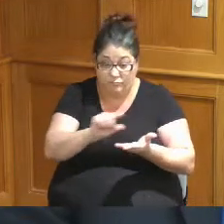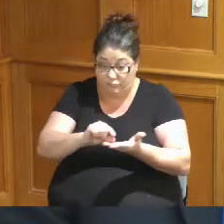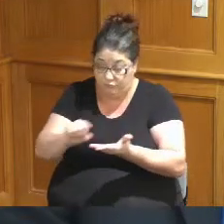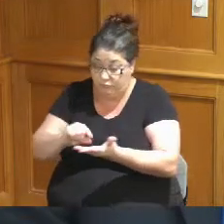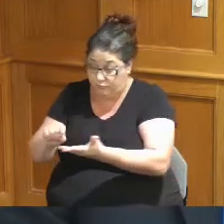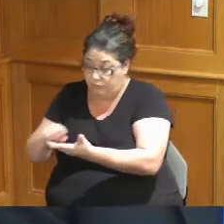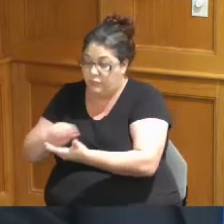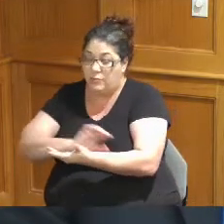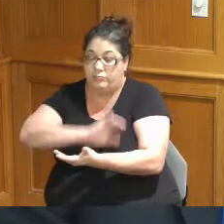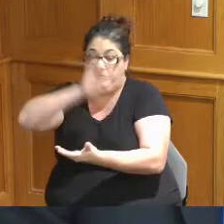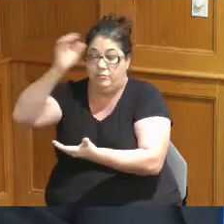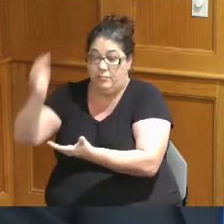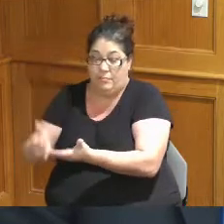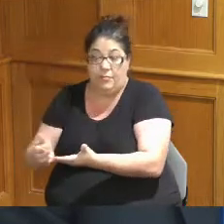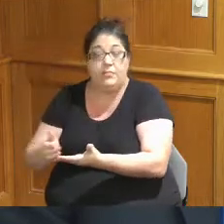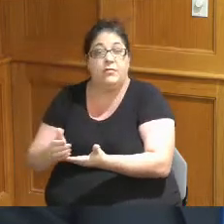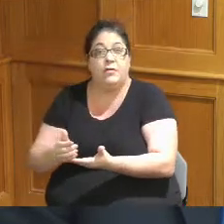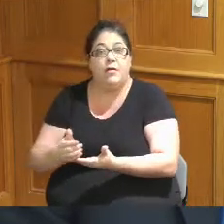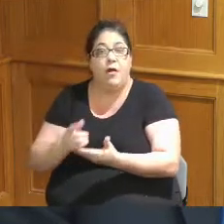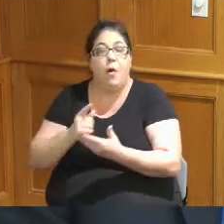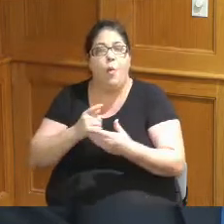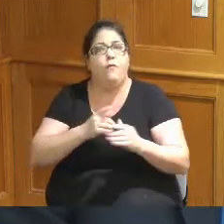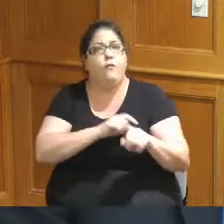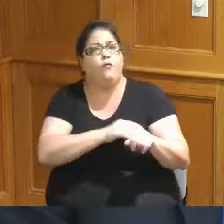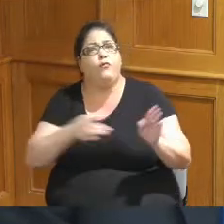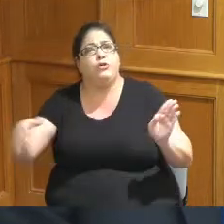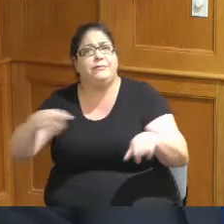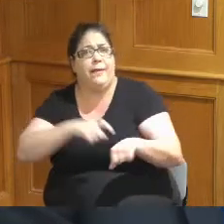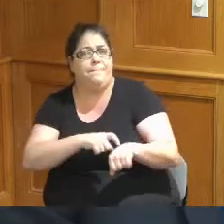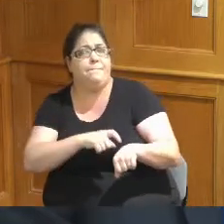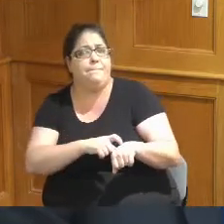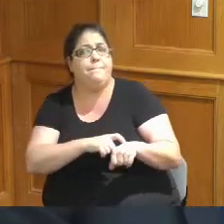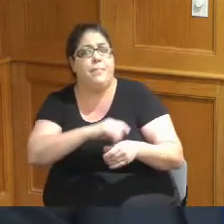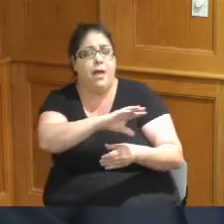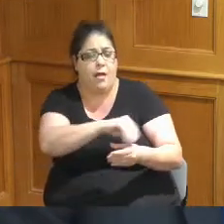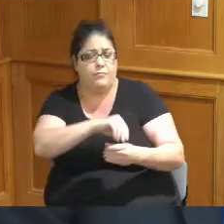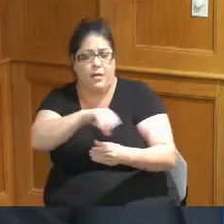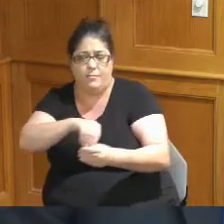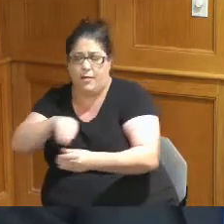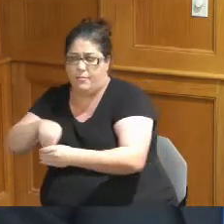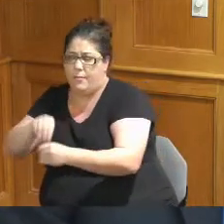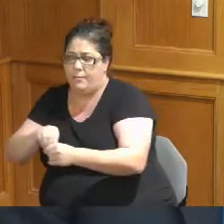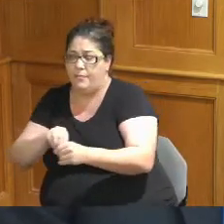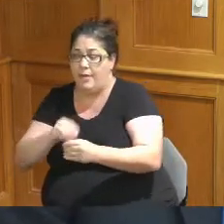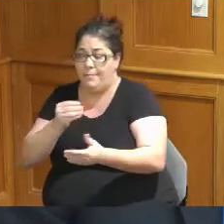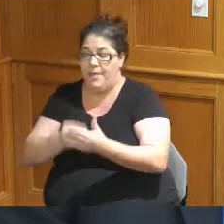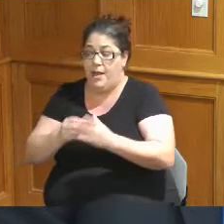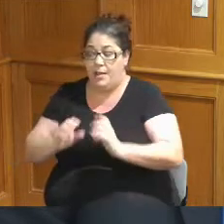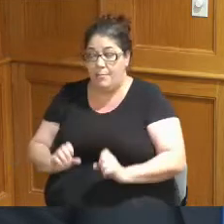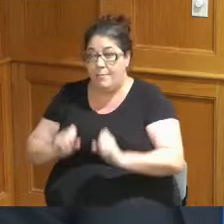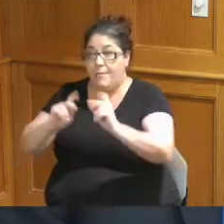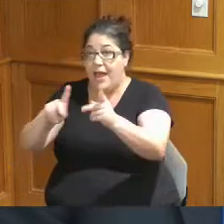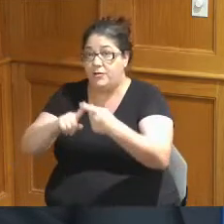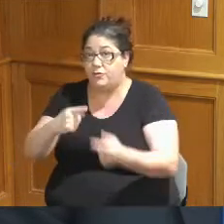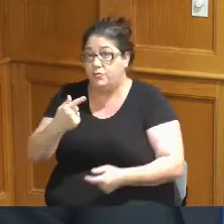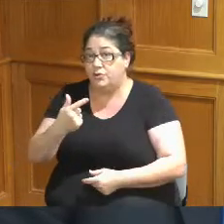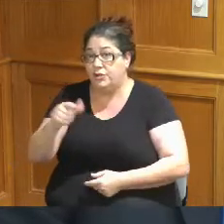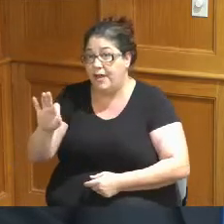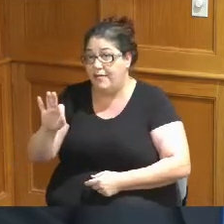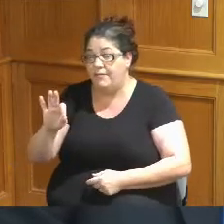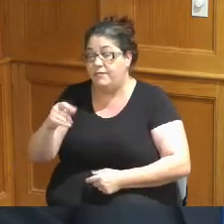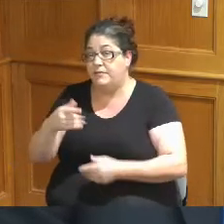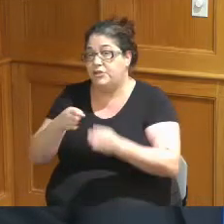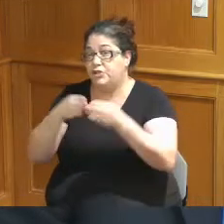amount over a period of time and they will go back into the general fund for other projects